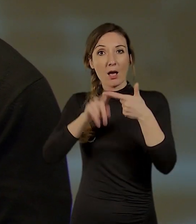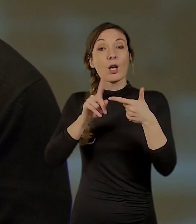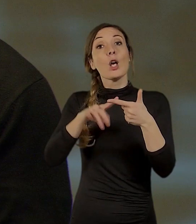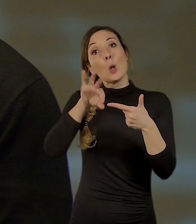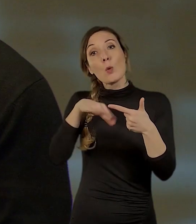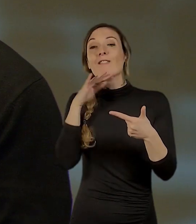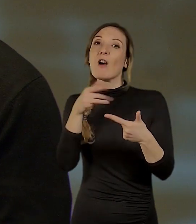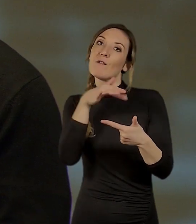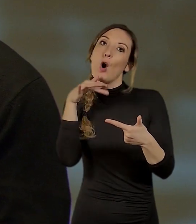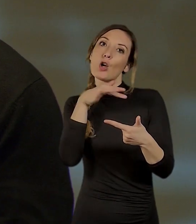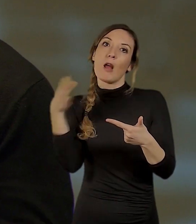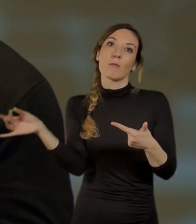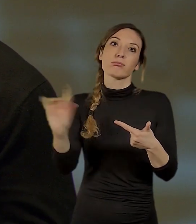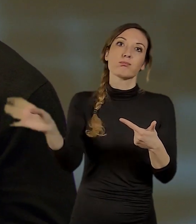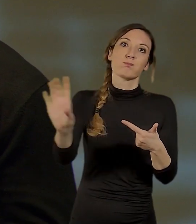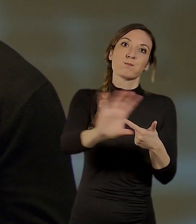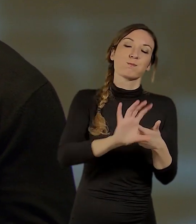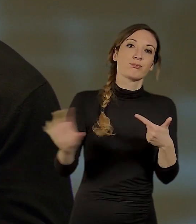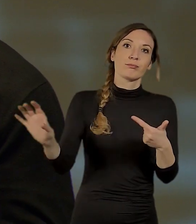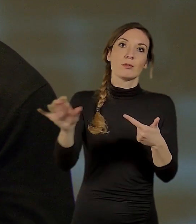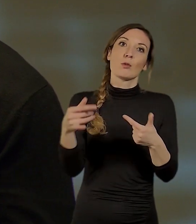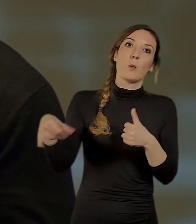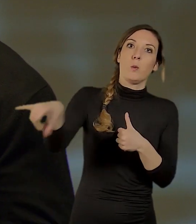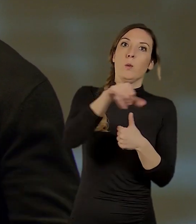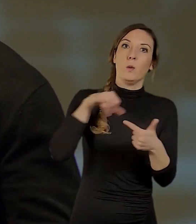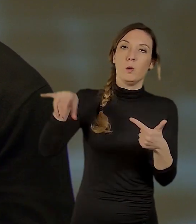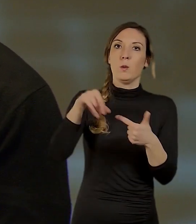which is a strong noise emitter in itself. And on the other side, the train.